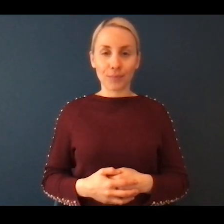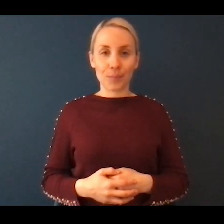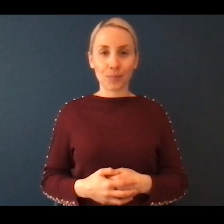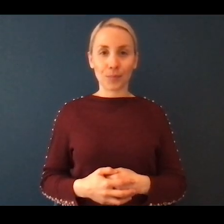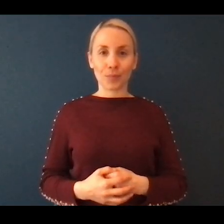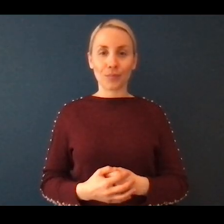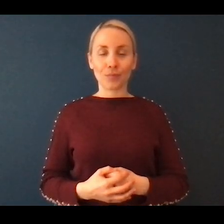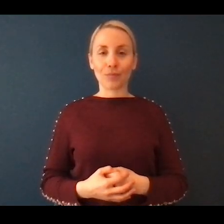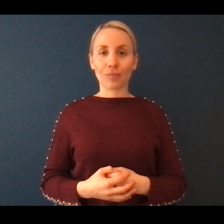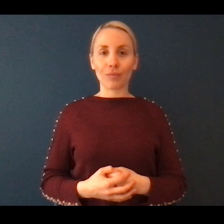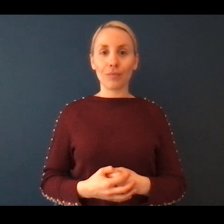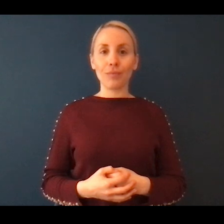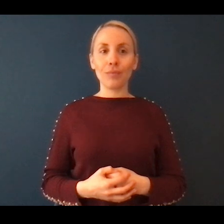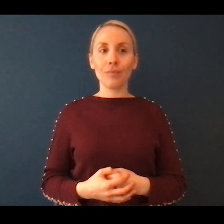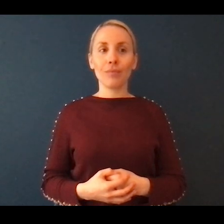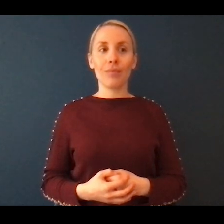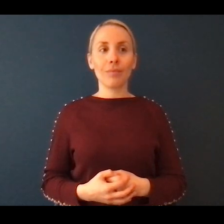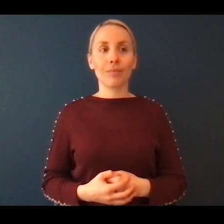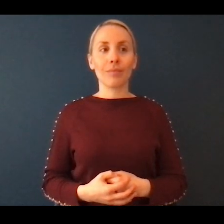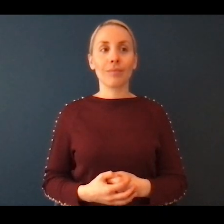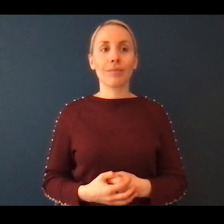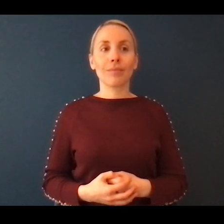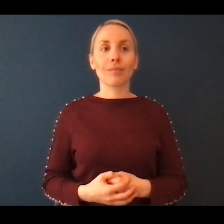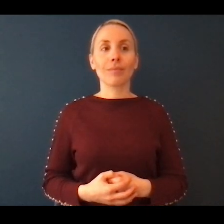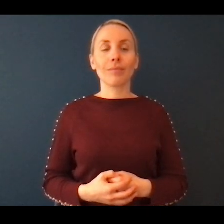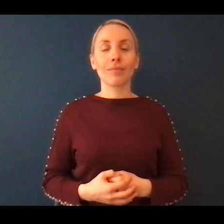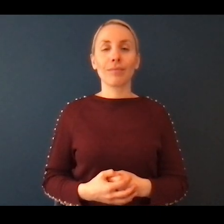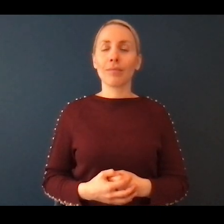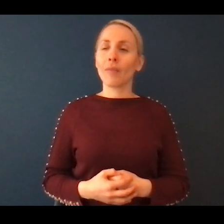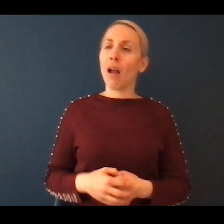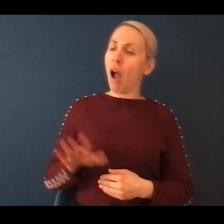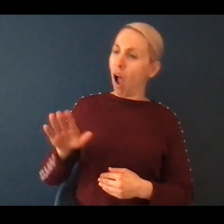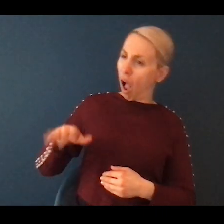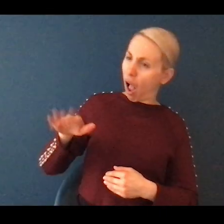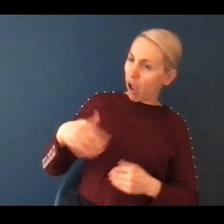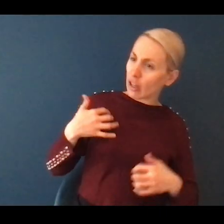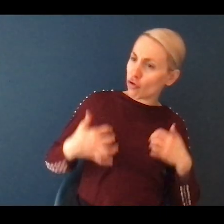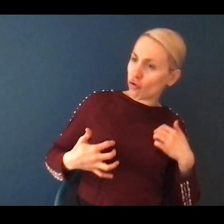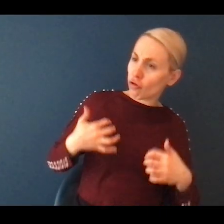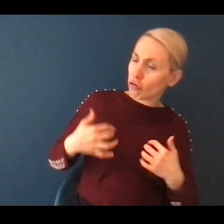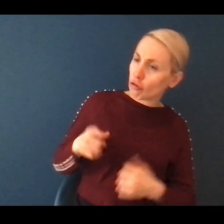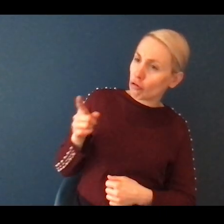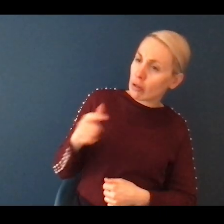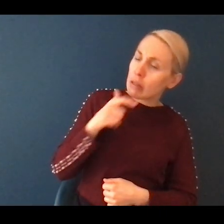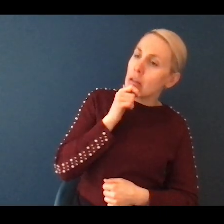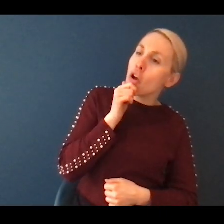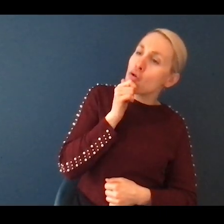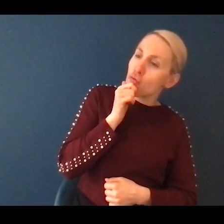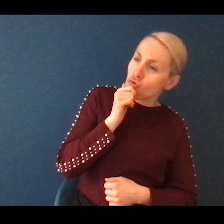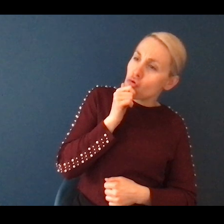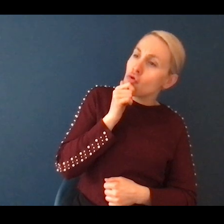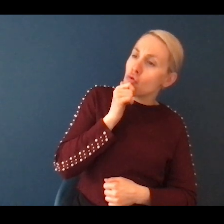It's really interesting that it was as much about kind of opening up your practice and bringing other voices